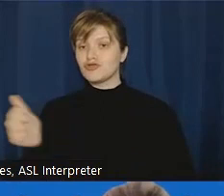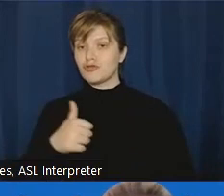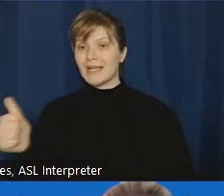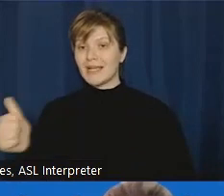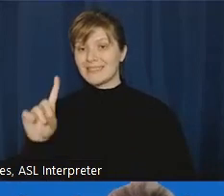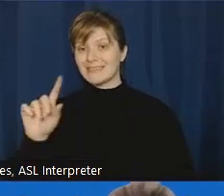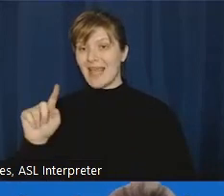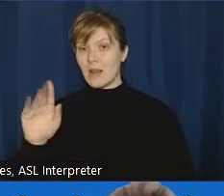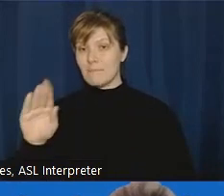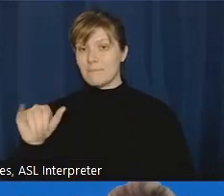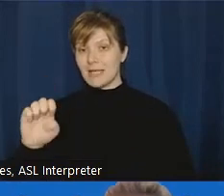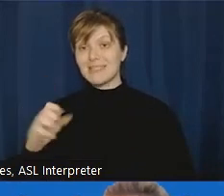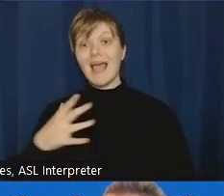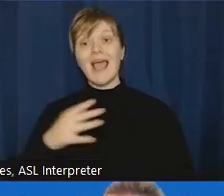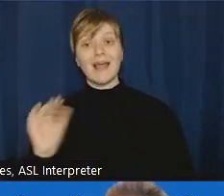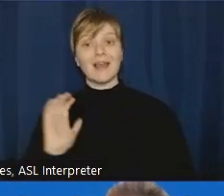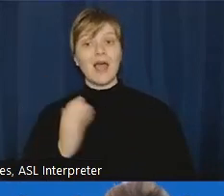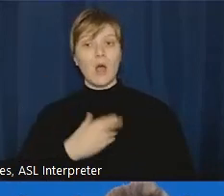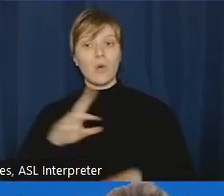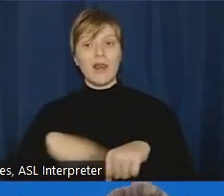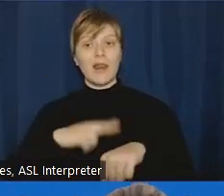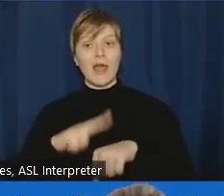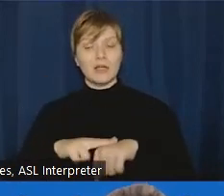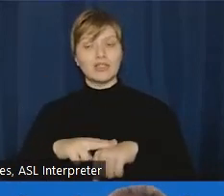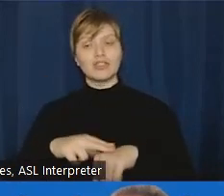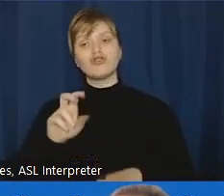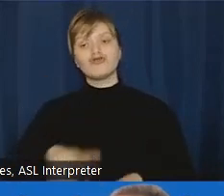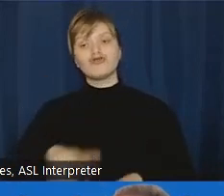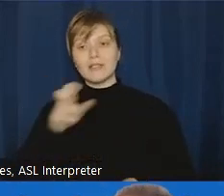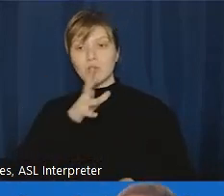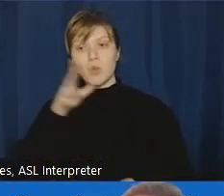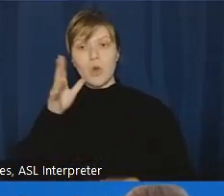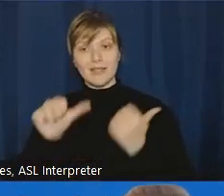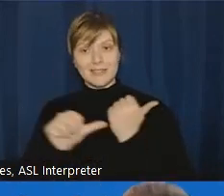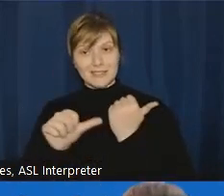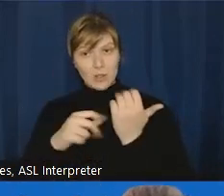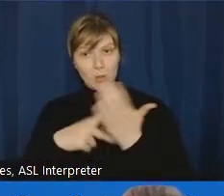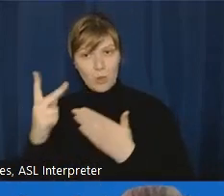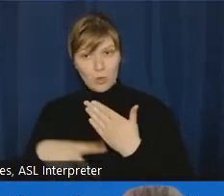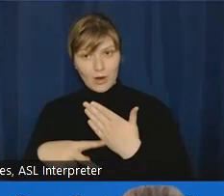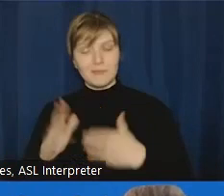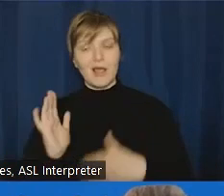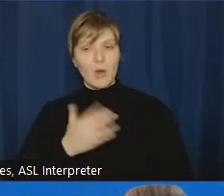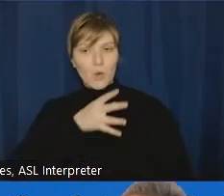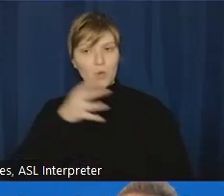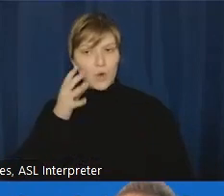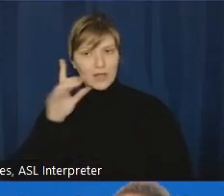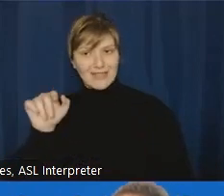Transit Assistance program’s rural database, our National Aging and Disability Transportation put